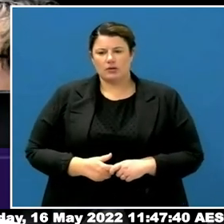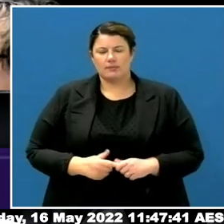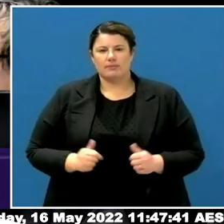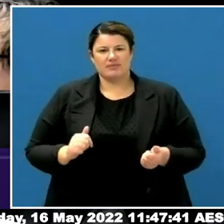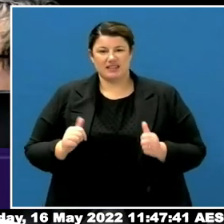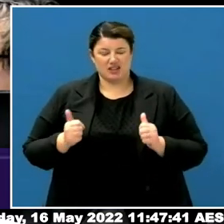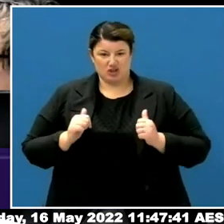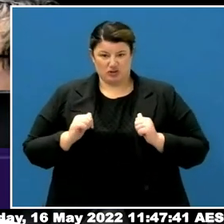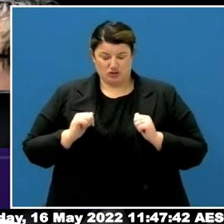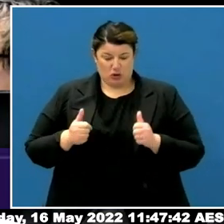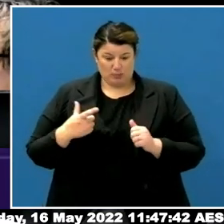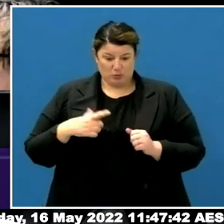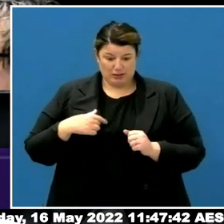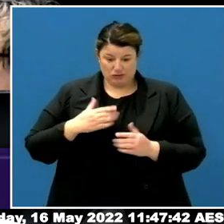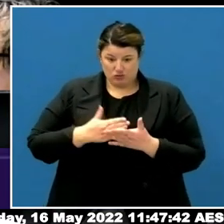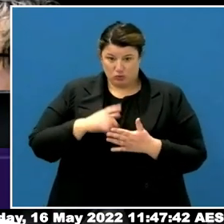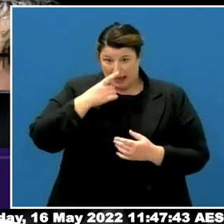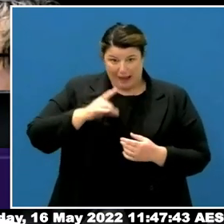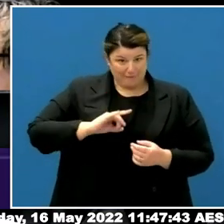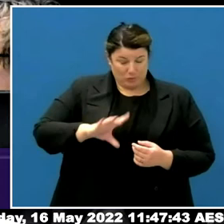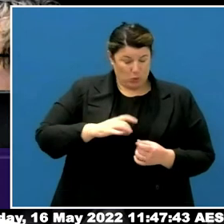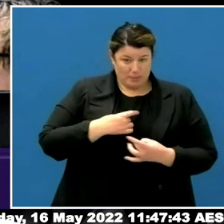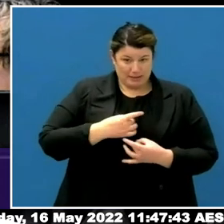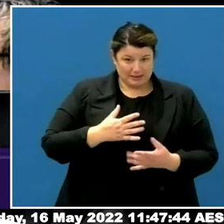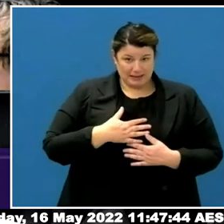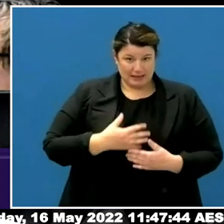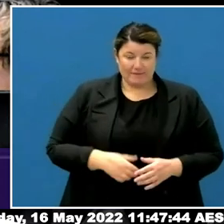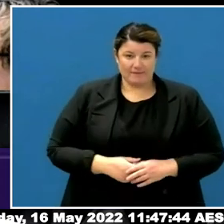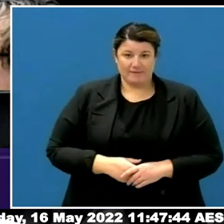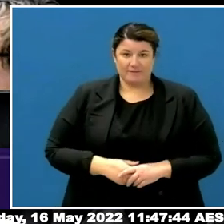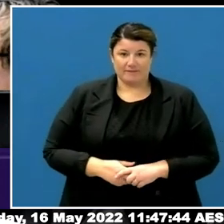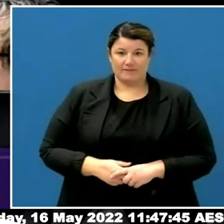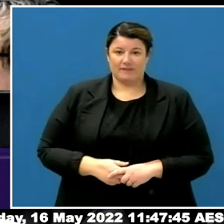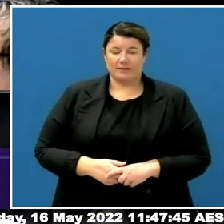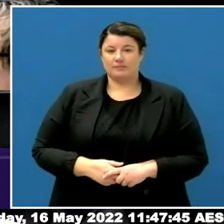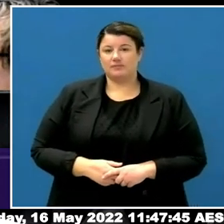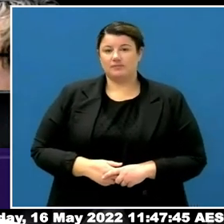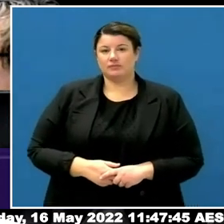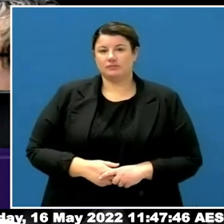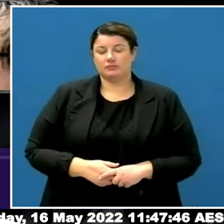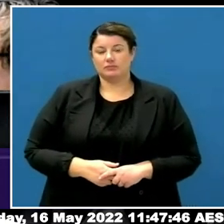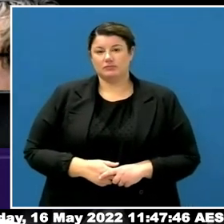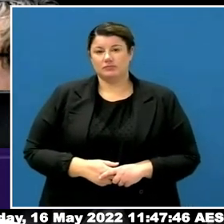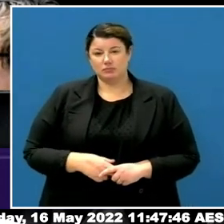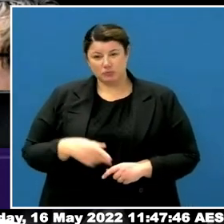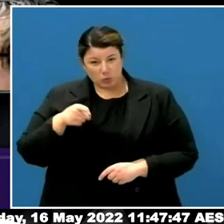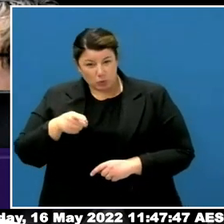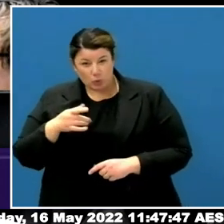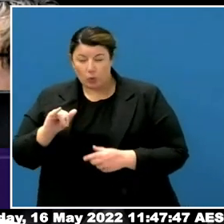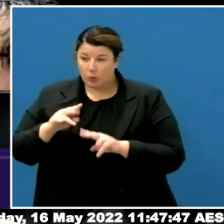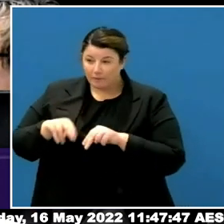Was there ever a time where you were concerned or the family was concerned that NDIS funding would be exhausted?